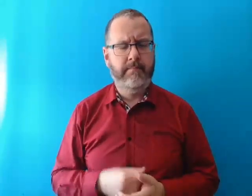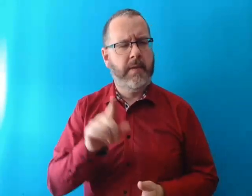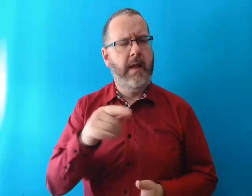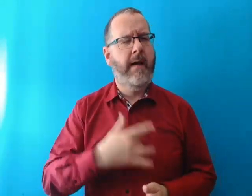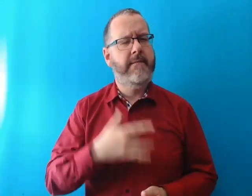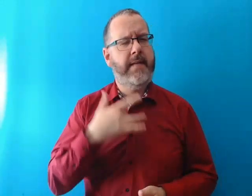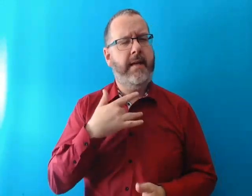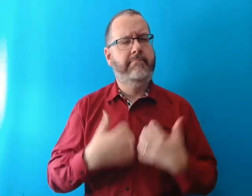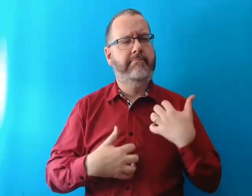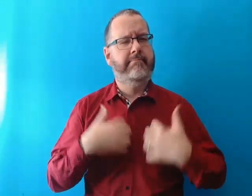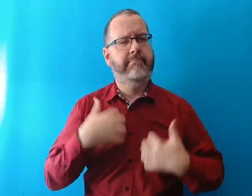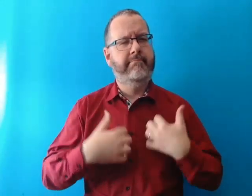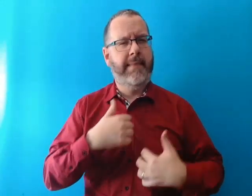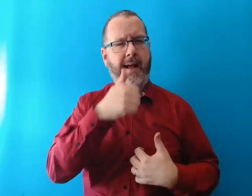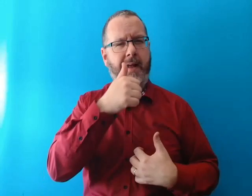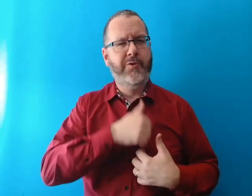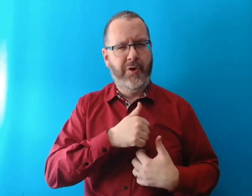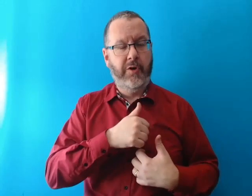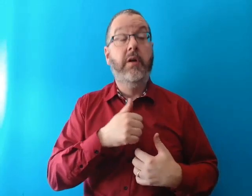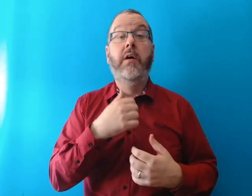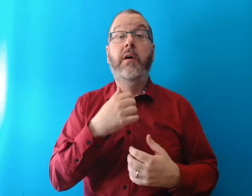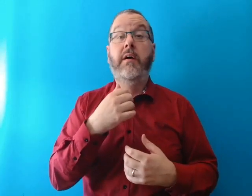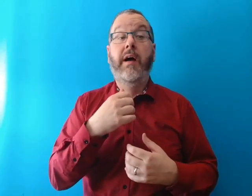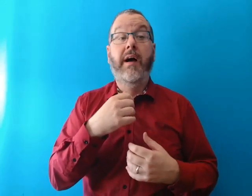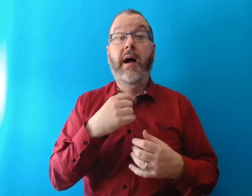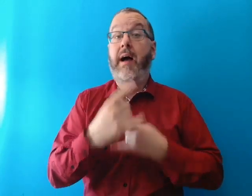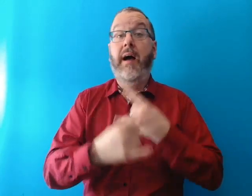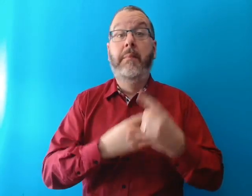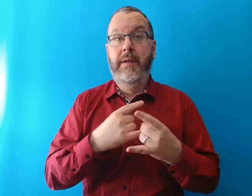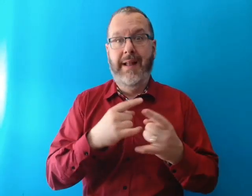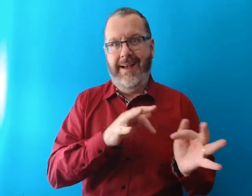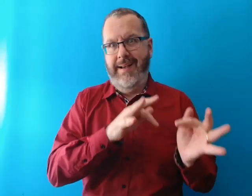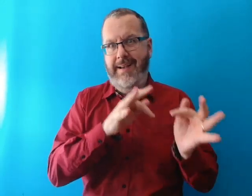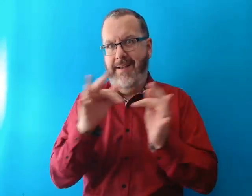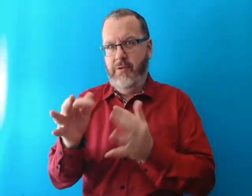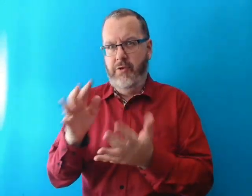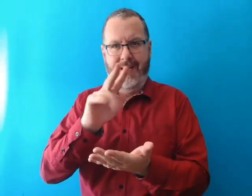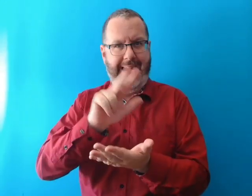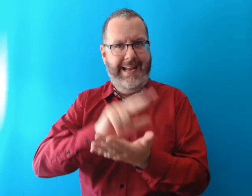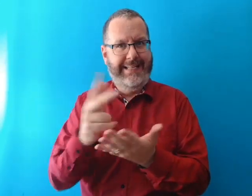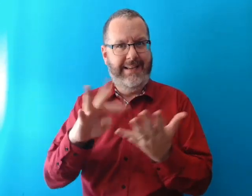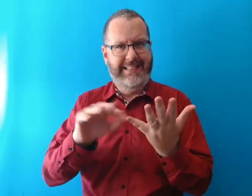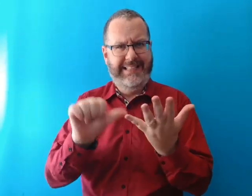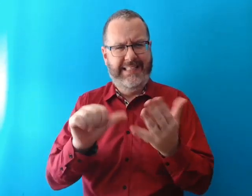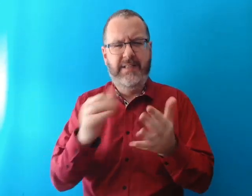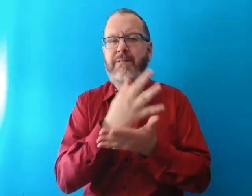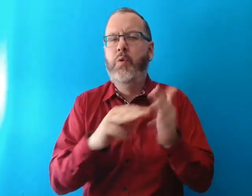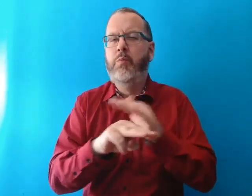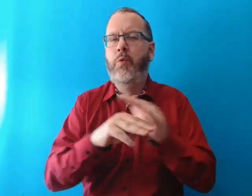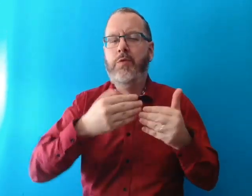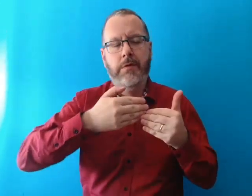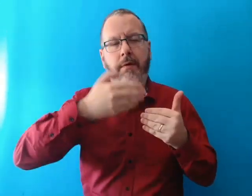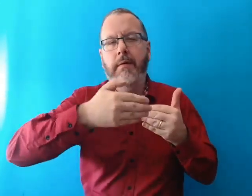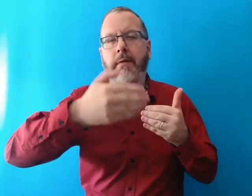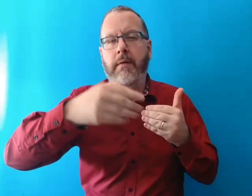I think the answer is interesting and appears a few months after the 1896 case.